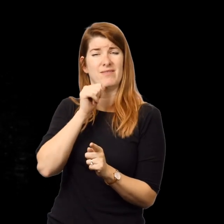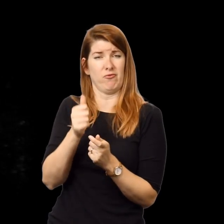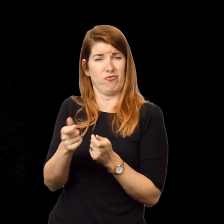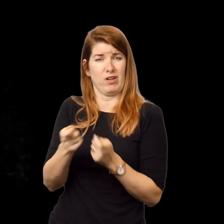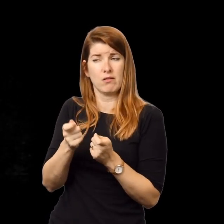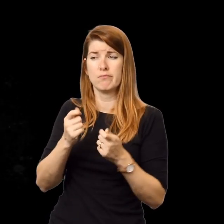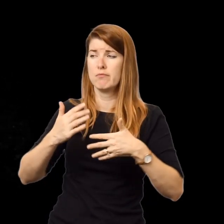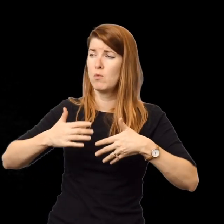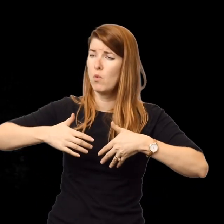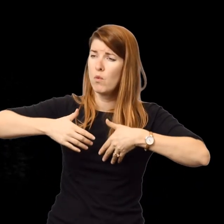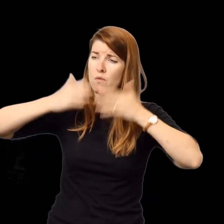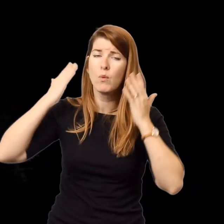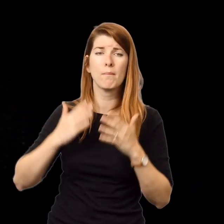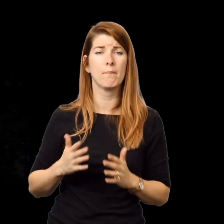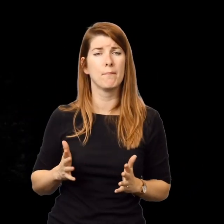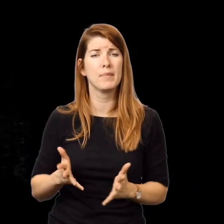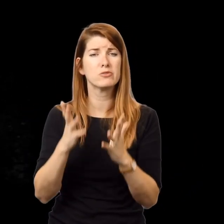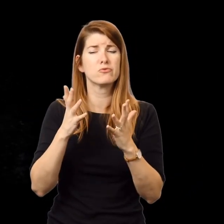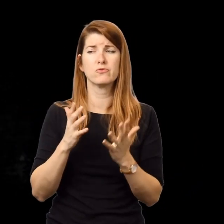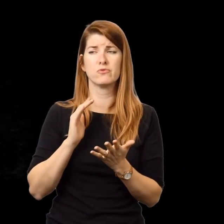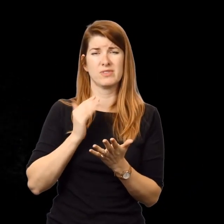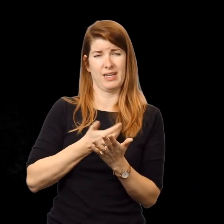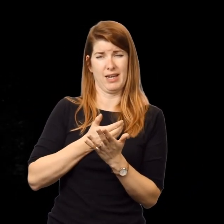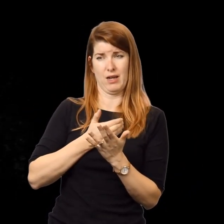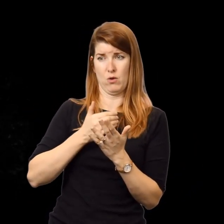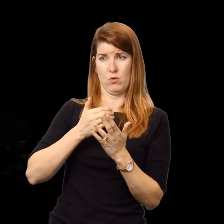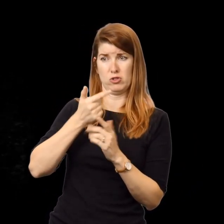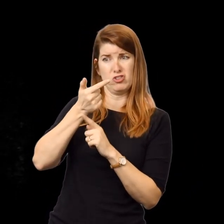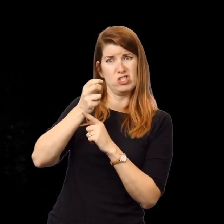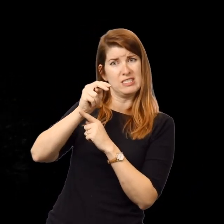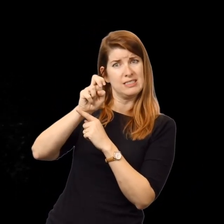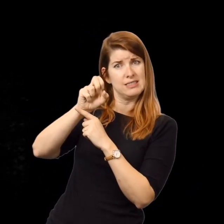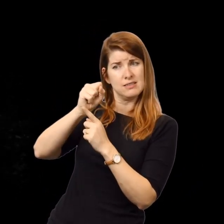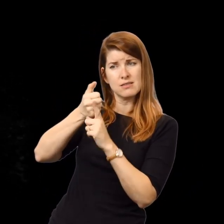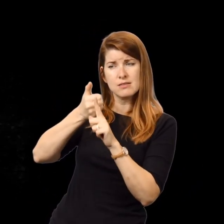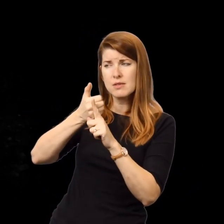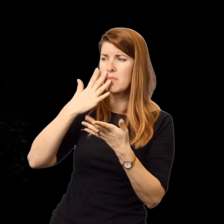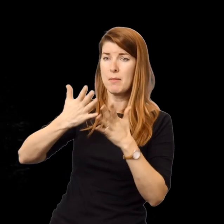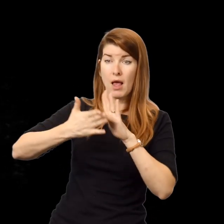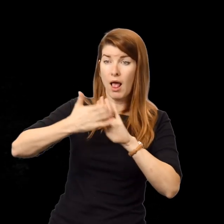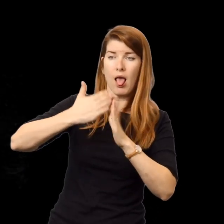If we're dysregulated, overwhelmed, anxious, our genes may not turn on